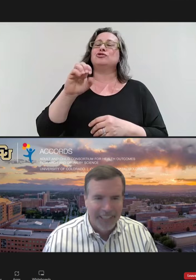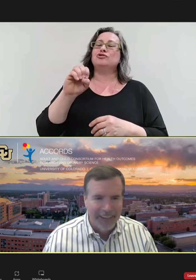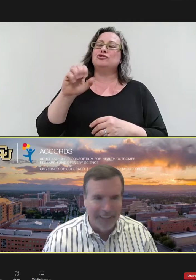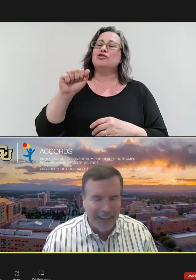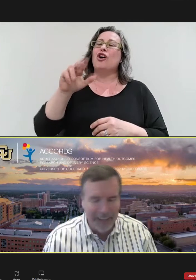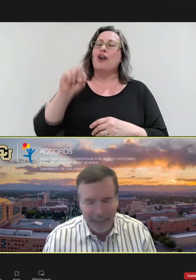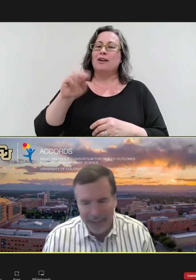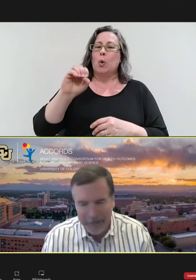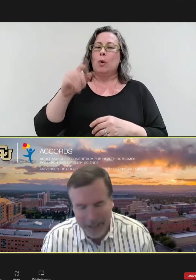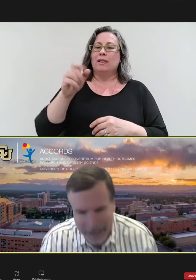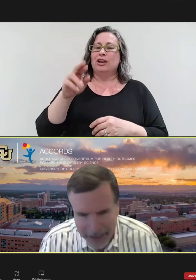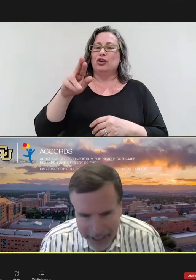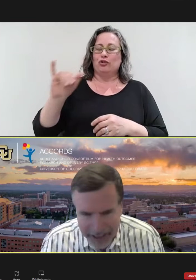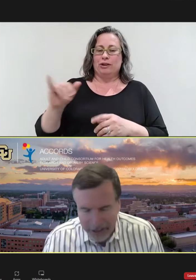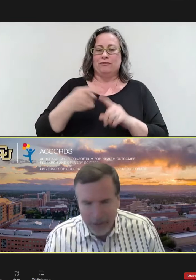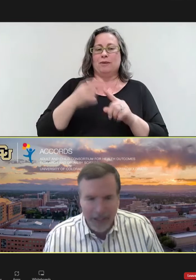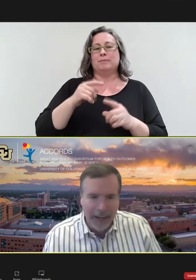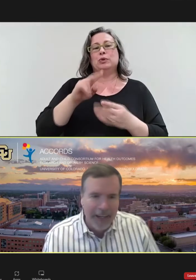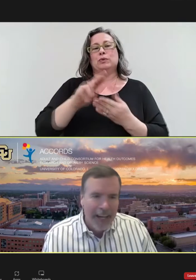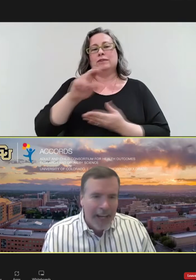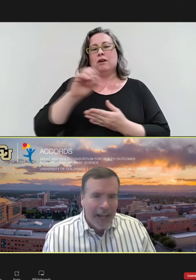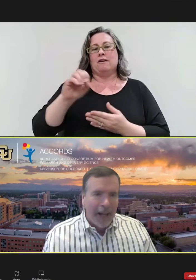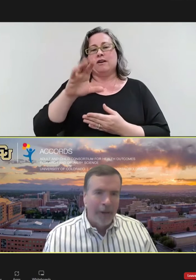Sean O'Leary: All right. Thank you, Dr. Hopkins. And thanks, Dr. Peacock.